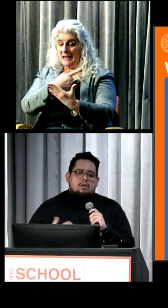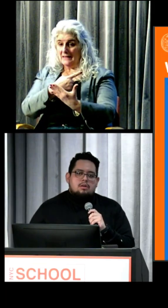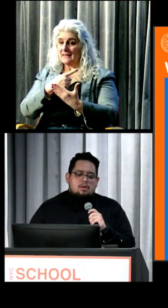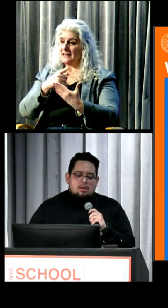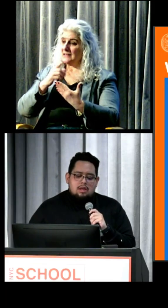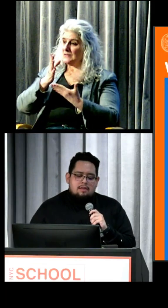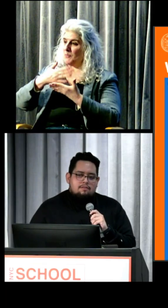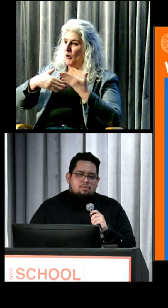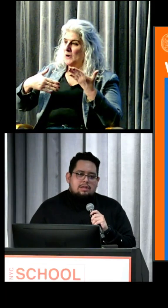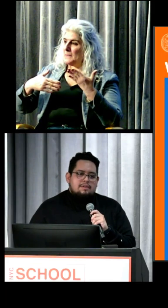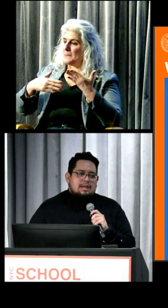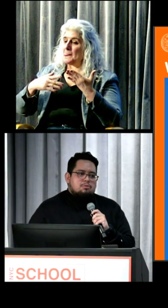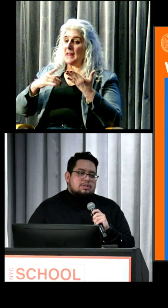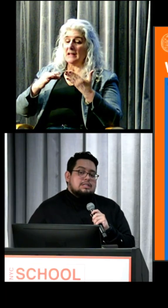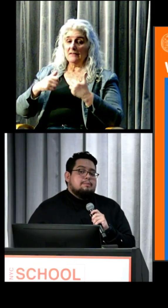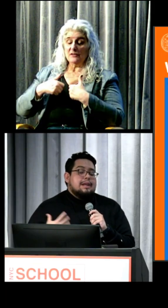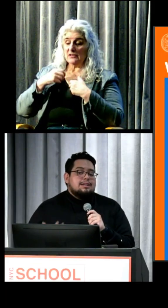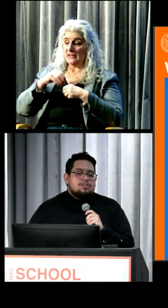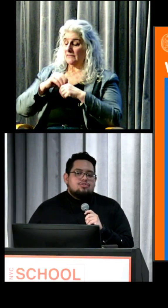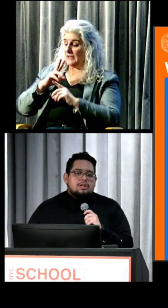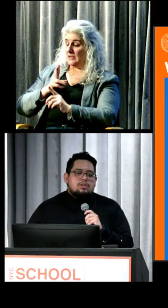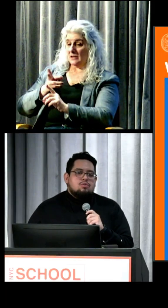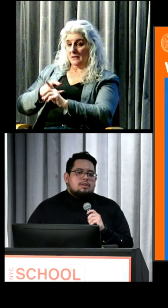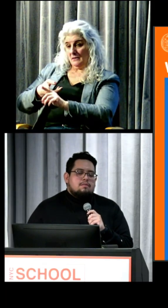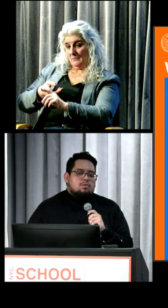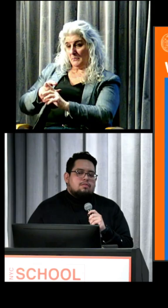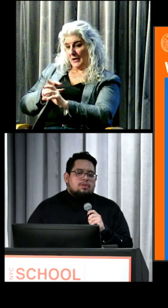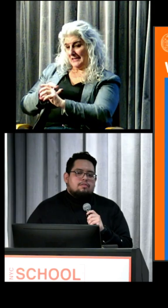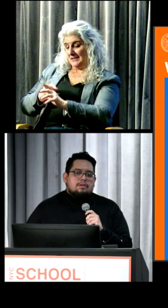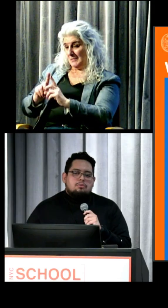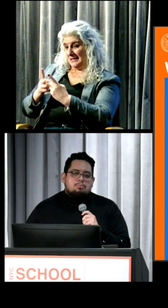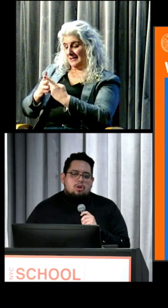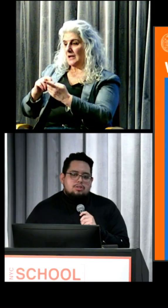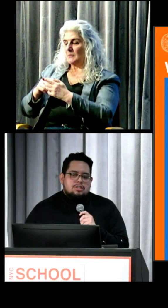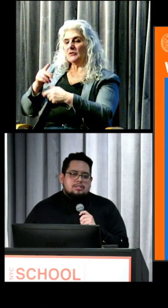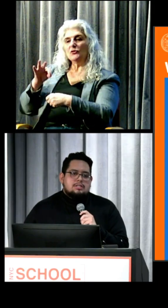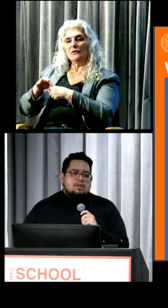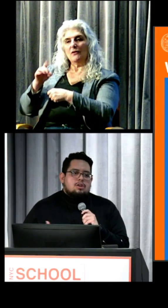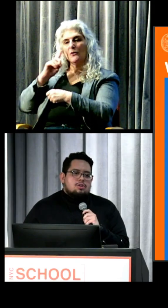with subject matter experts and work with data sets and people who know a lot about the topic,